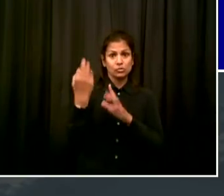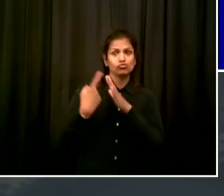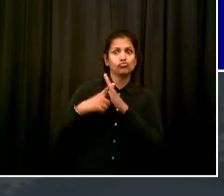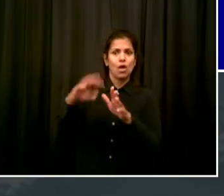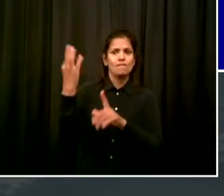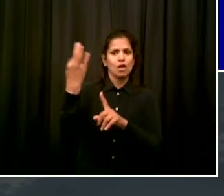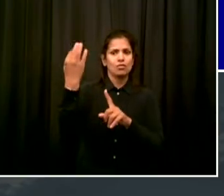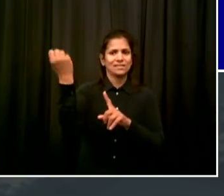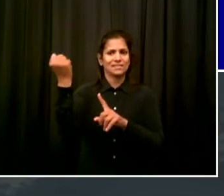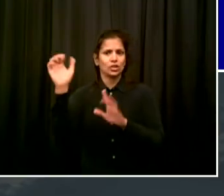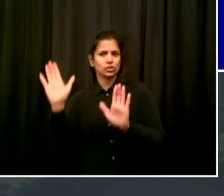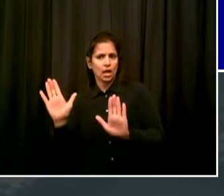THAT WILL HAVE DINING FRIDAY,